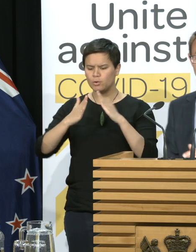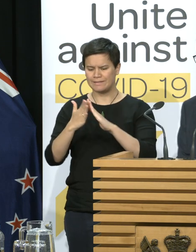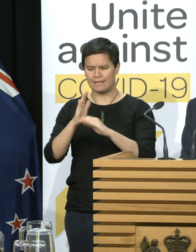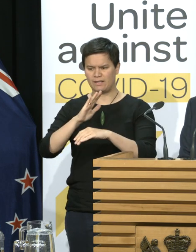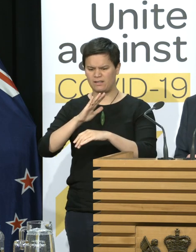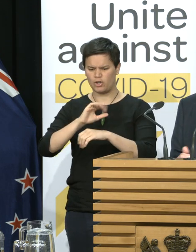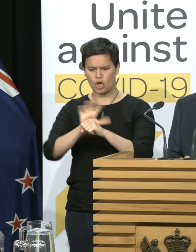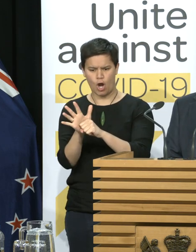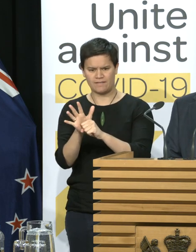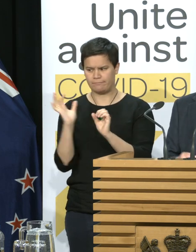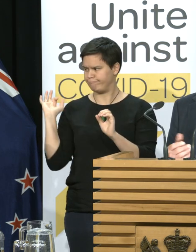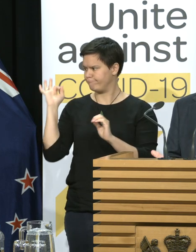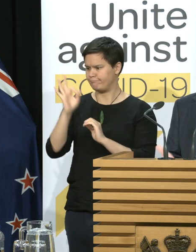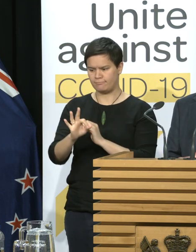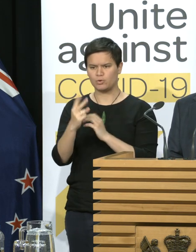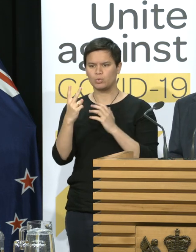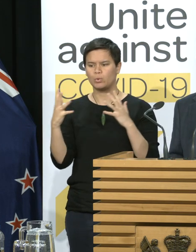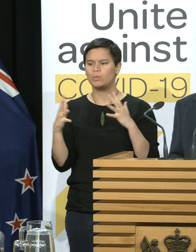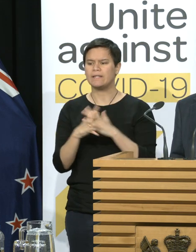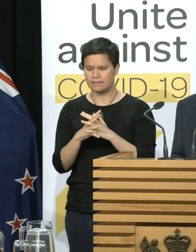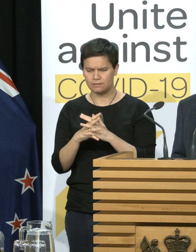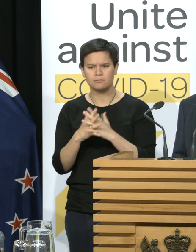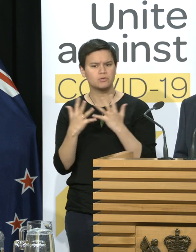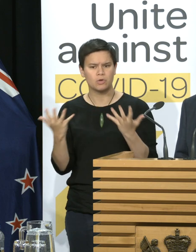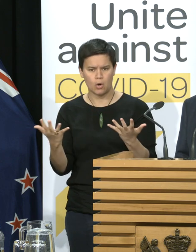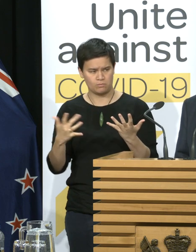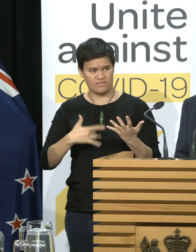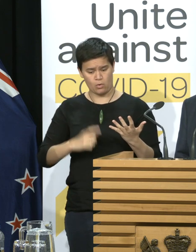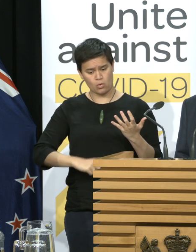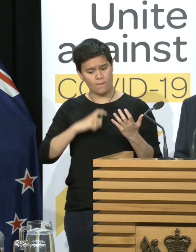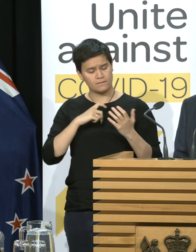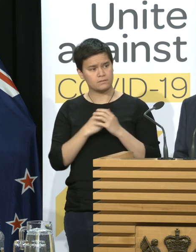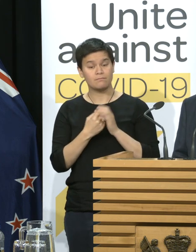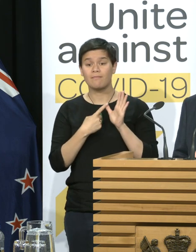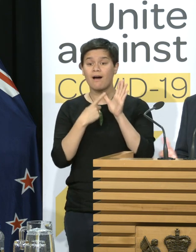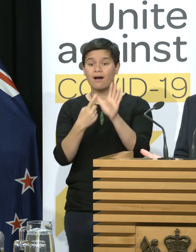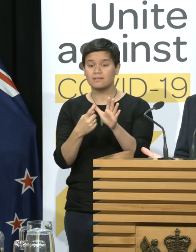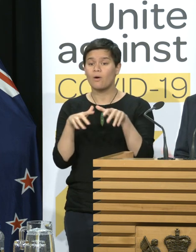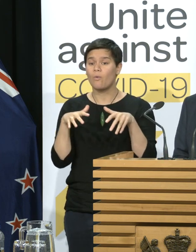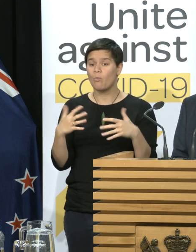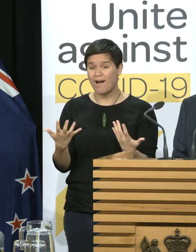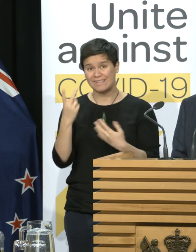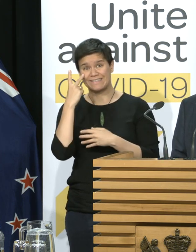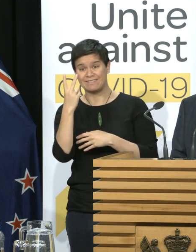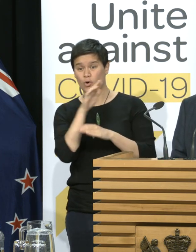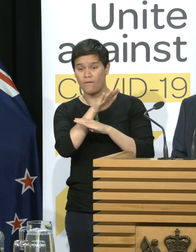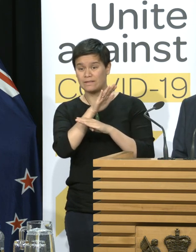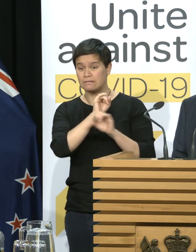and that we are getting the cases in managed isolation. And given the scale of this outbreak abroad in countries